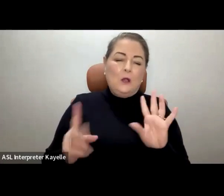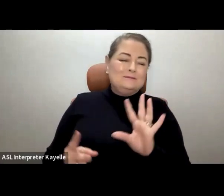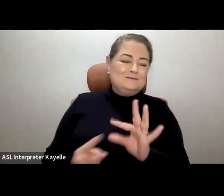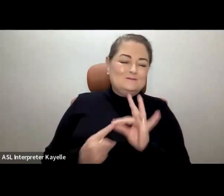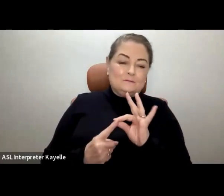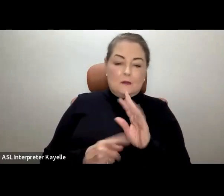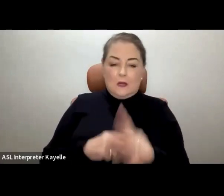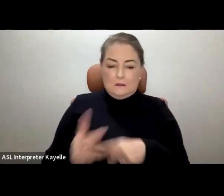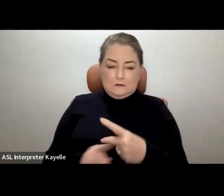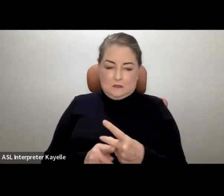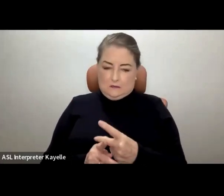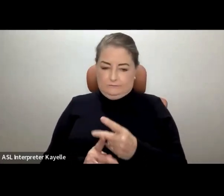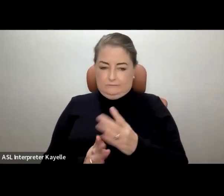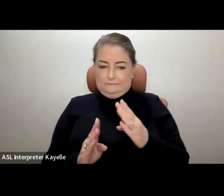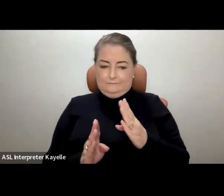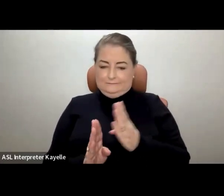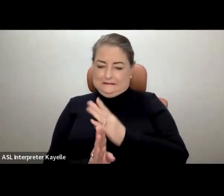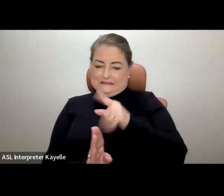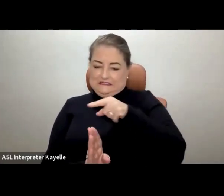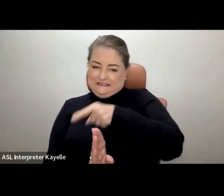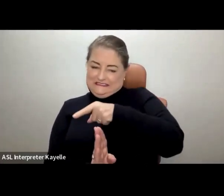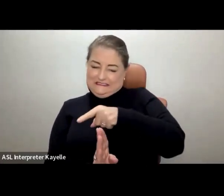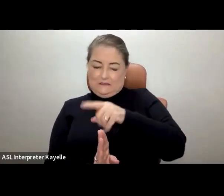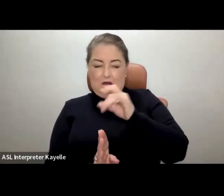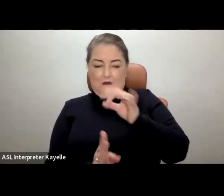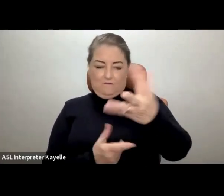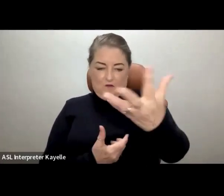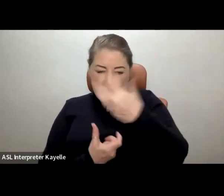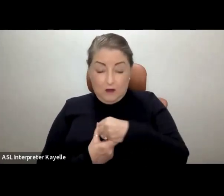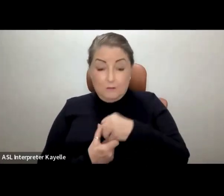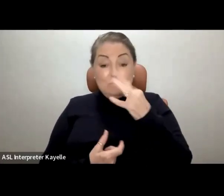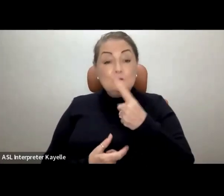autism. And since then, if you say that you're autistic, people